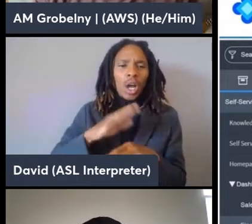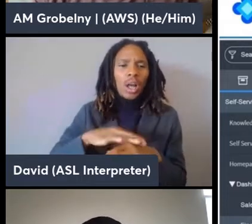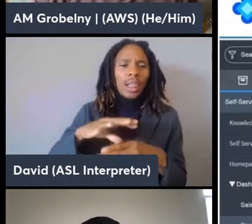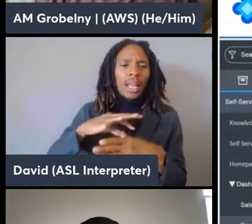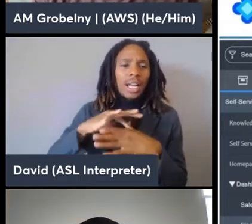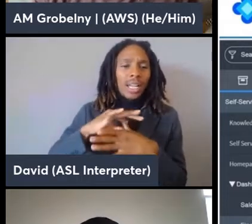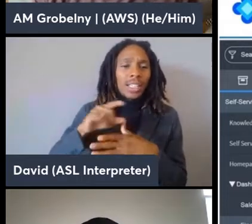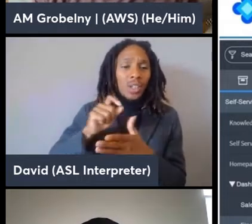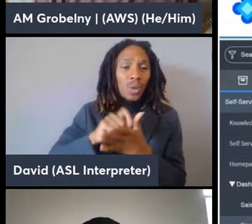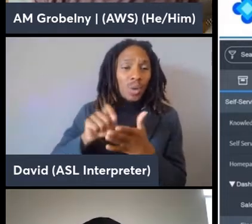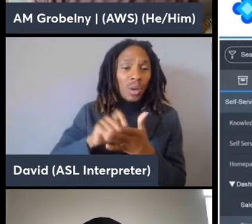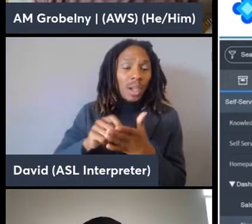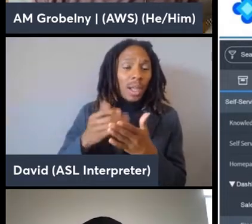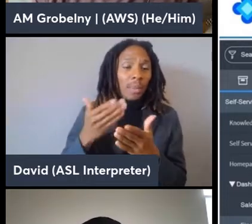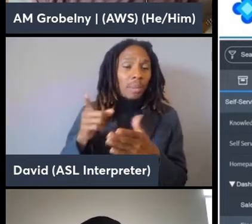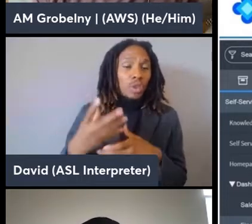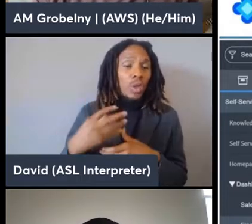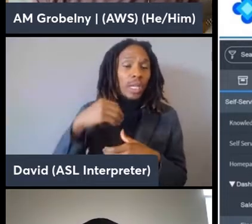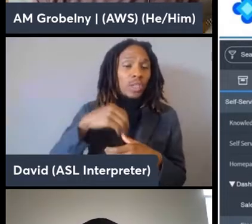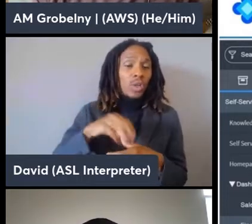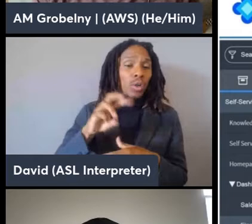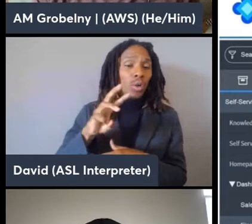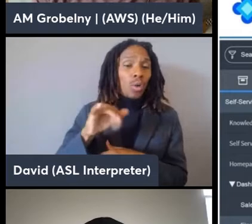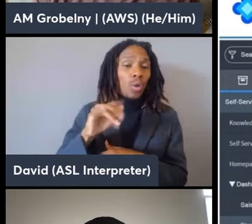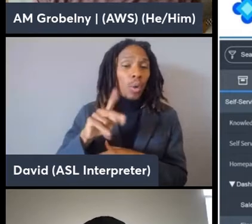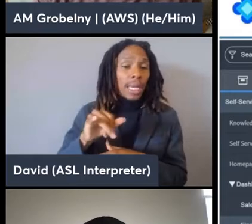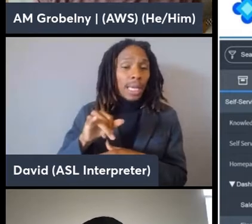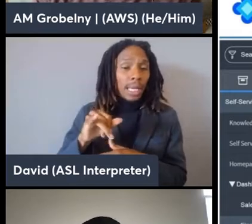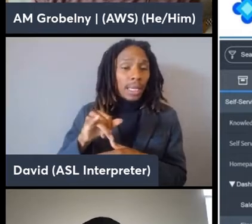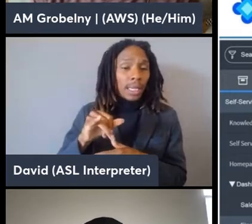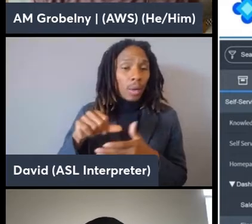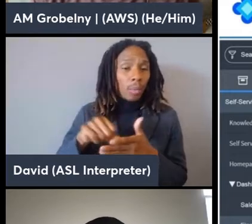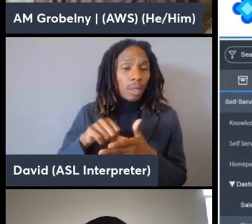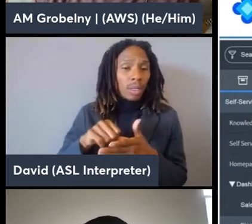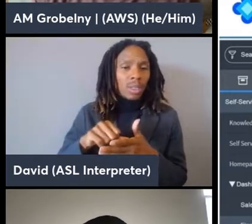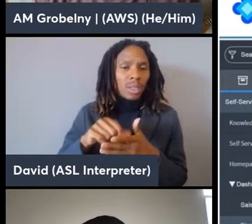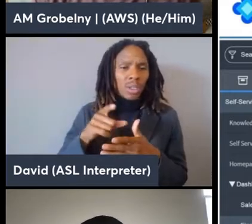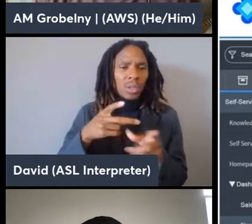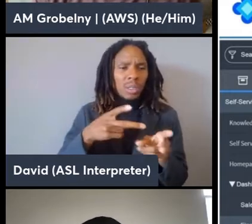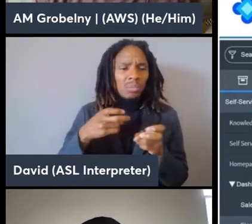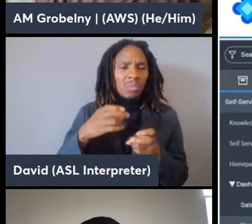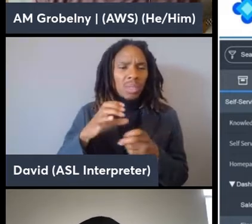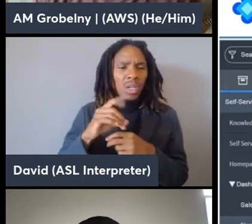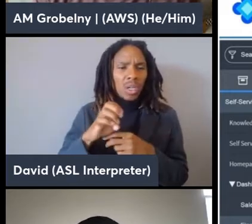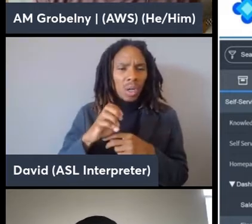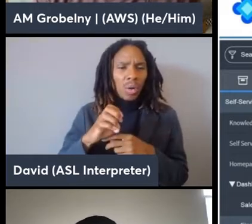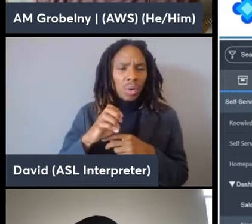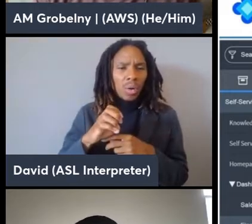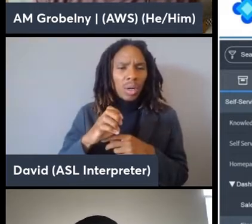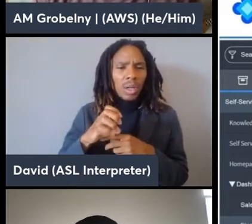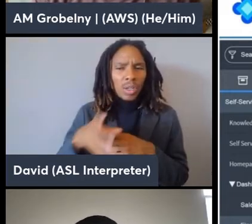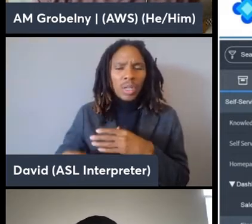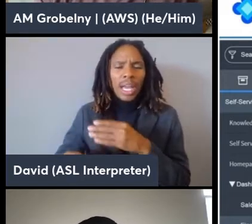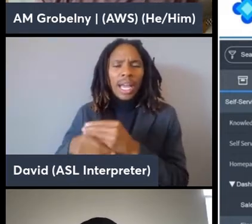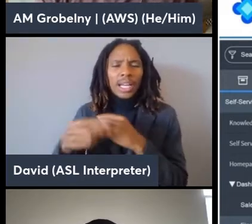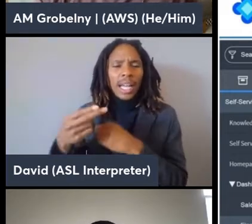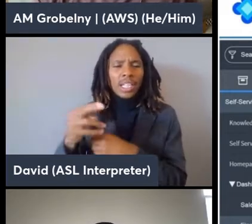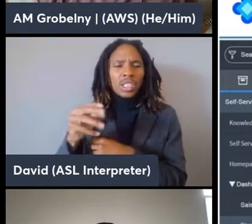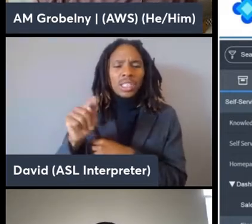maybe it's your internal Wiki page, you can take that code right into the HTML of your Wiki page,